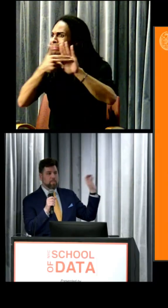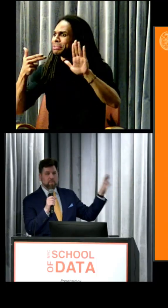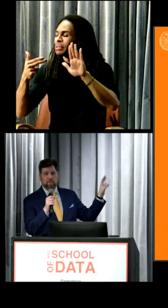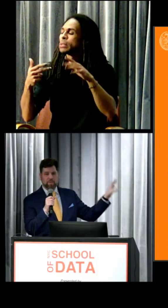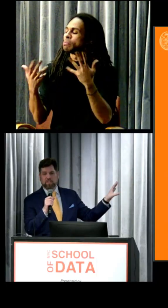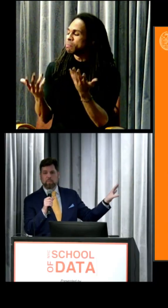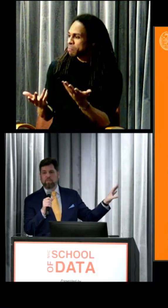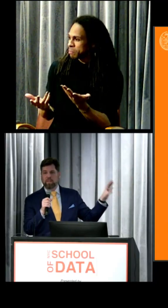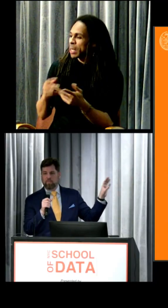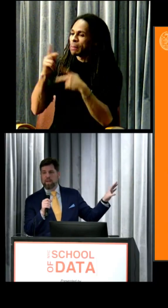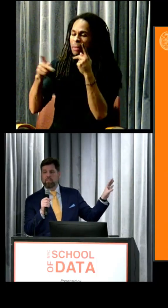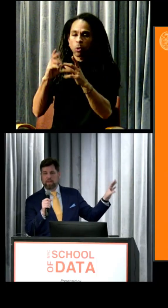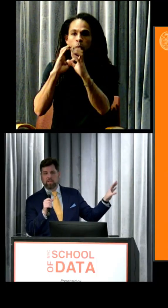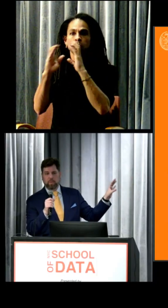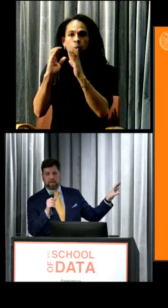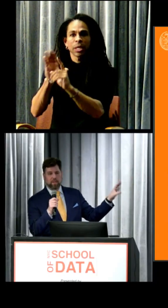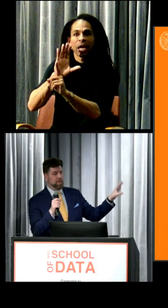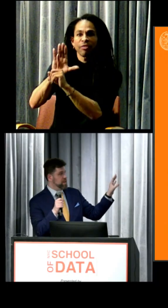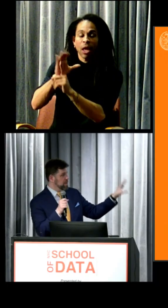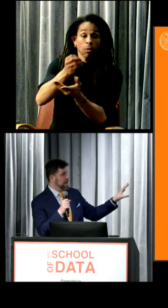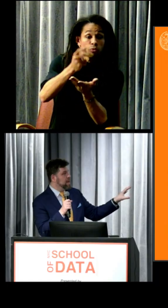performance that we would need for a successful exhibit.